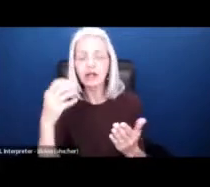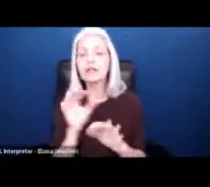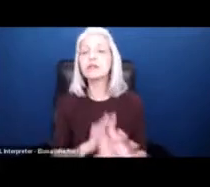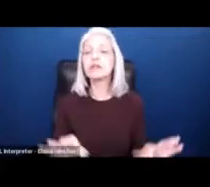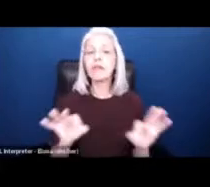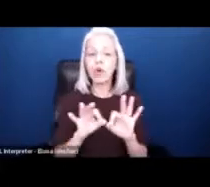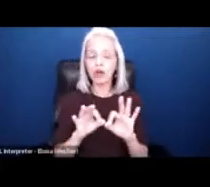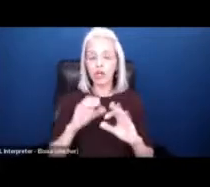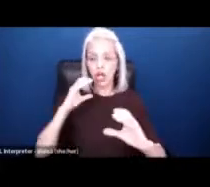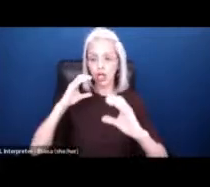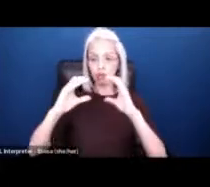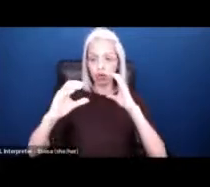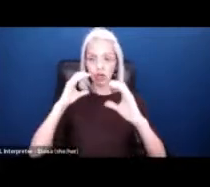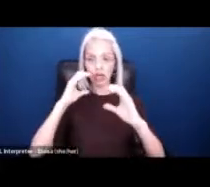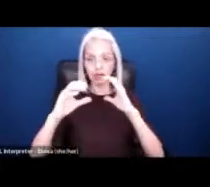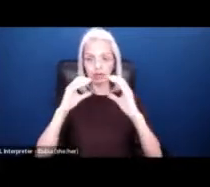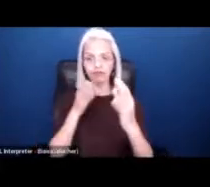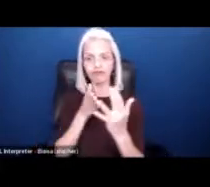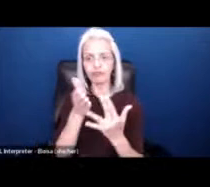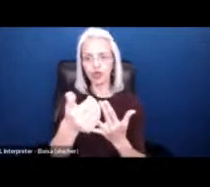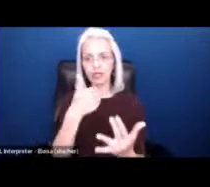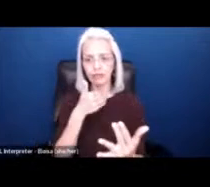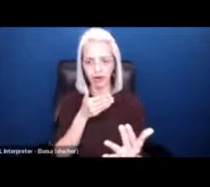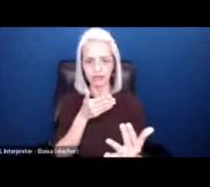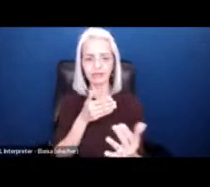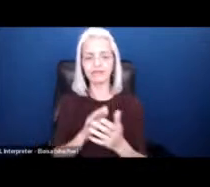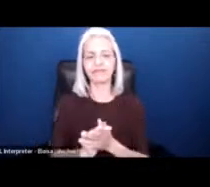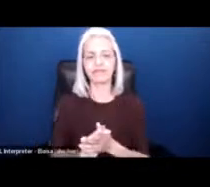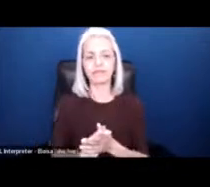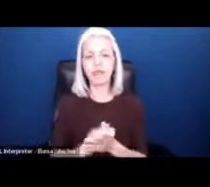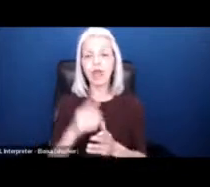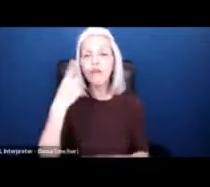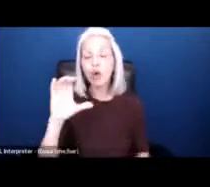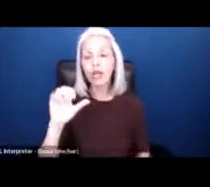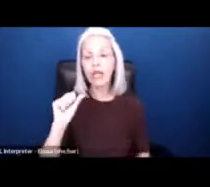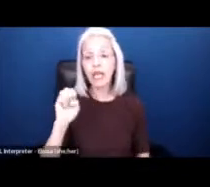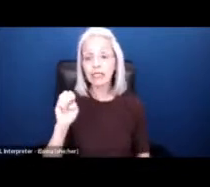communications transparent. So for the case managers in the group, for example, those social